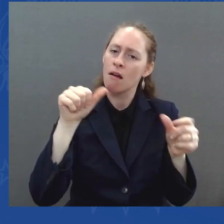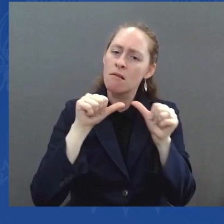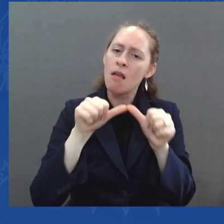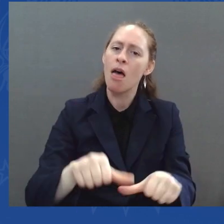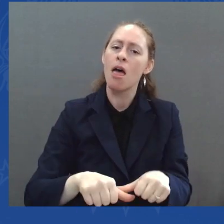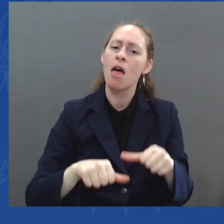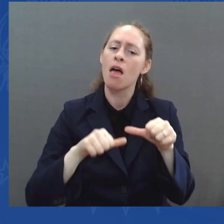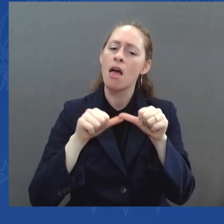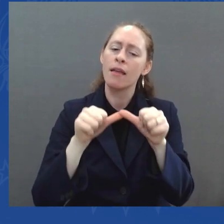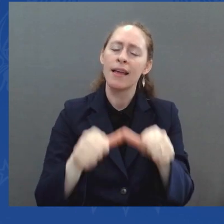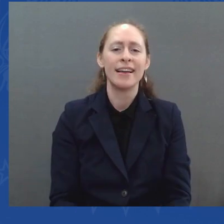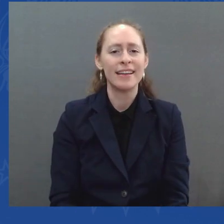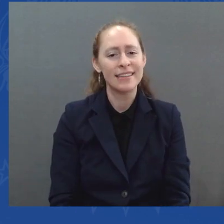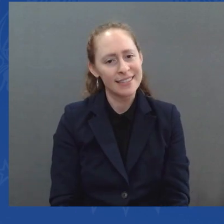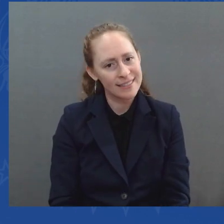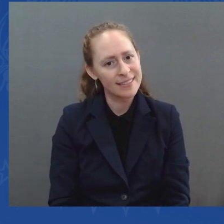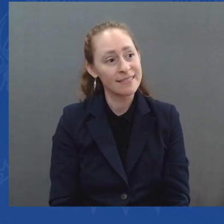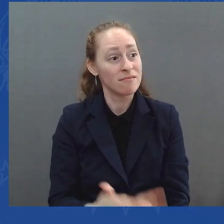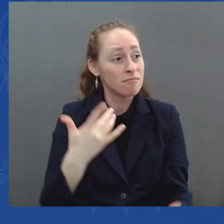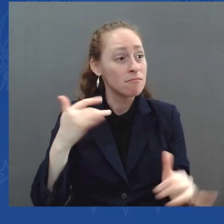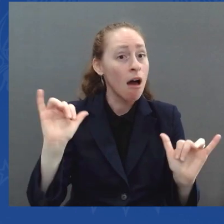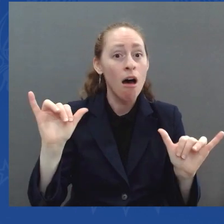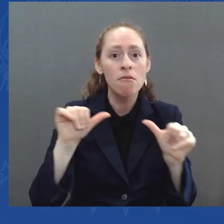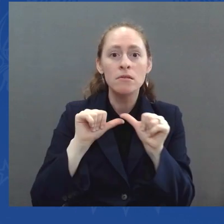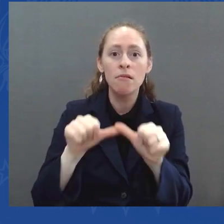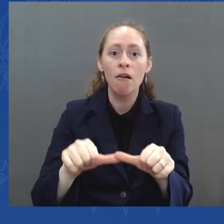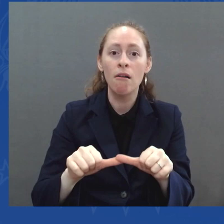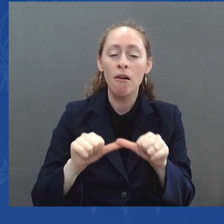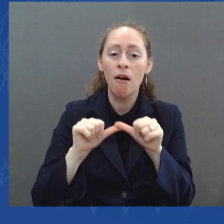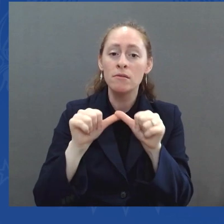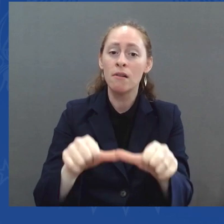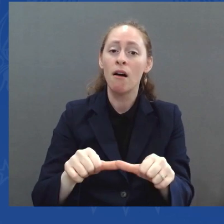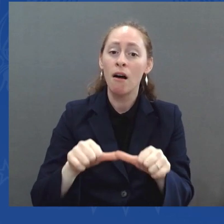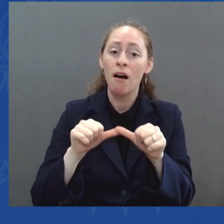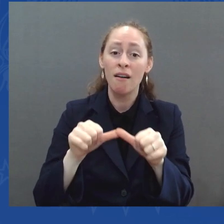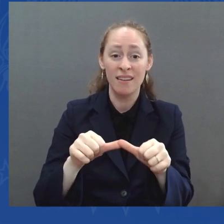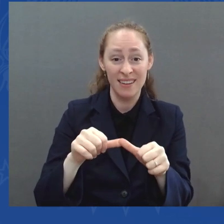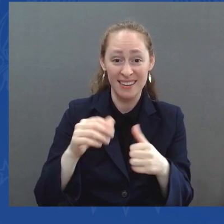they haven't stopped for one second. Multiple court challenges you mentioned,